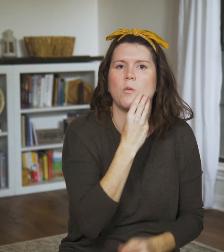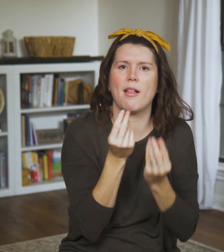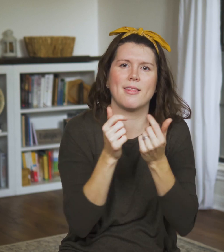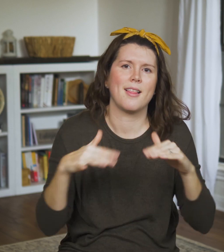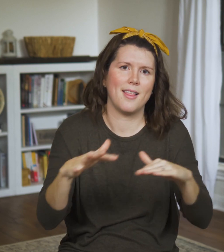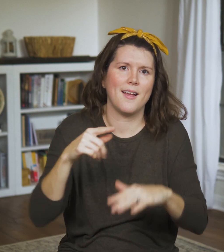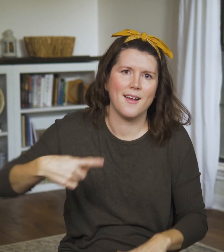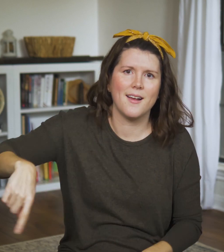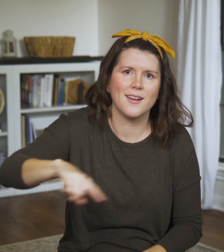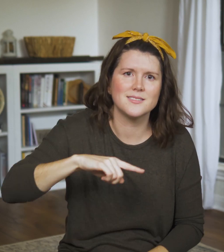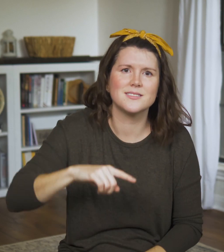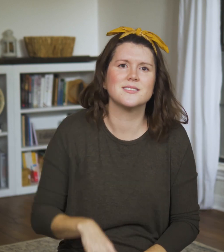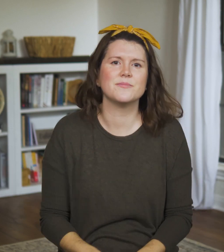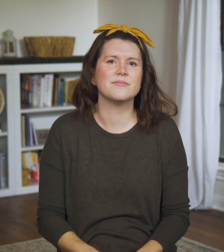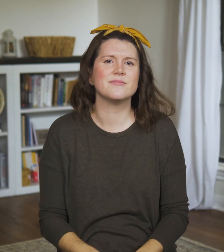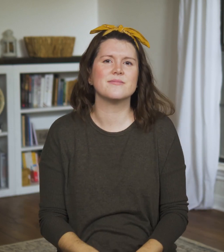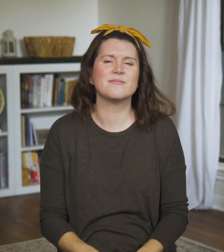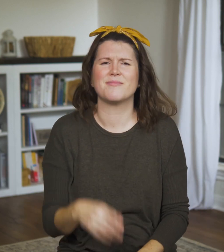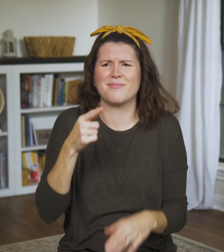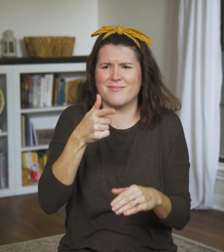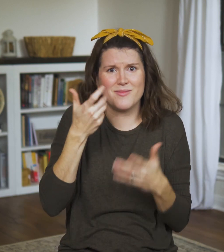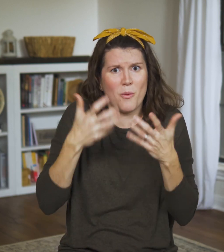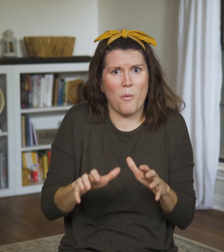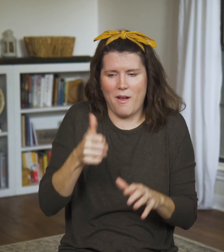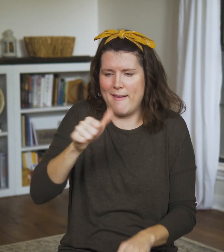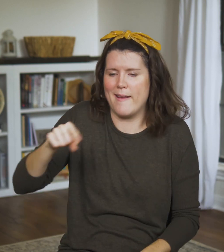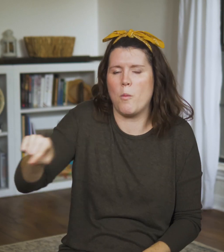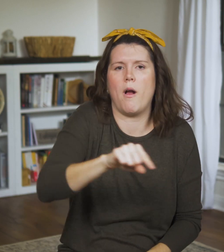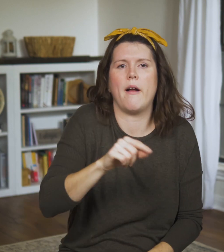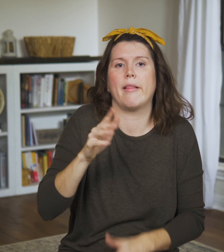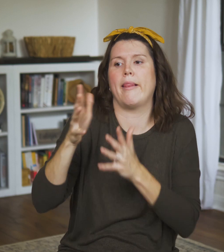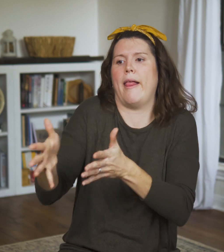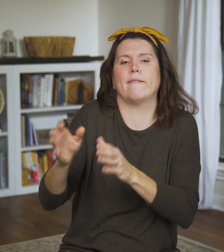and that only the biggest problems that